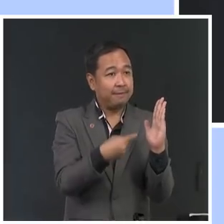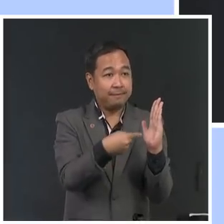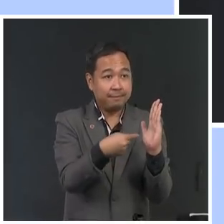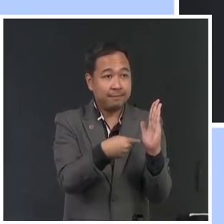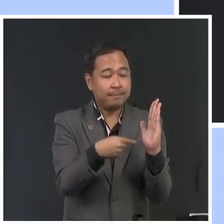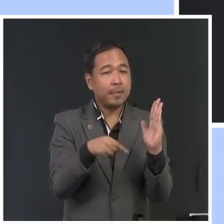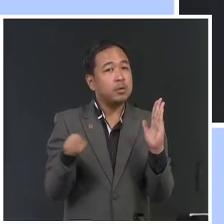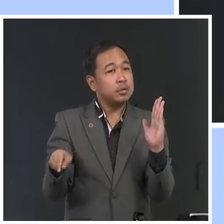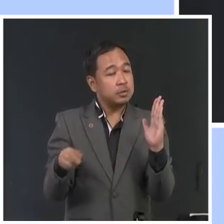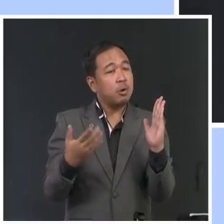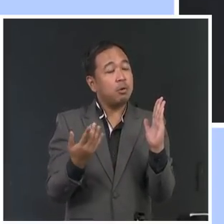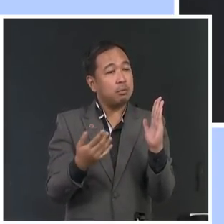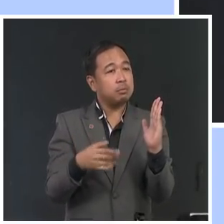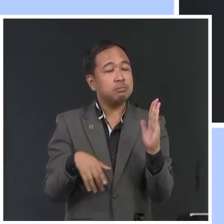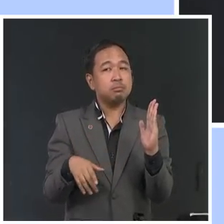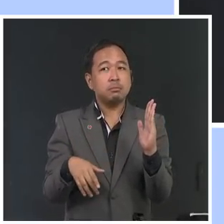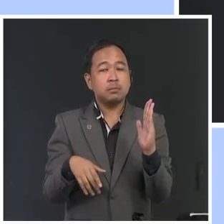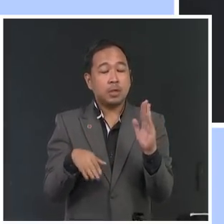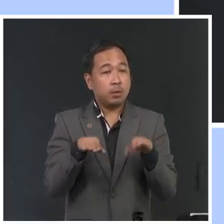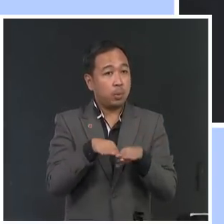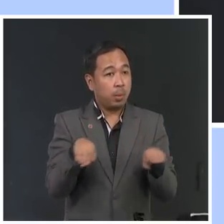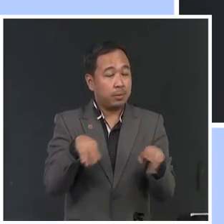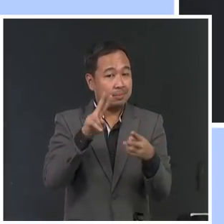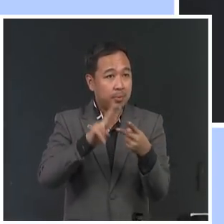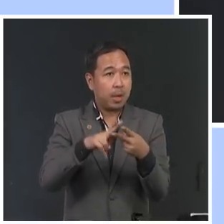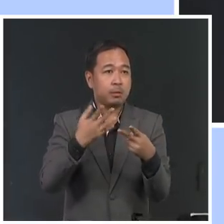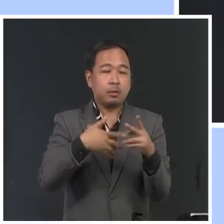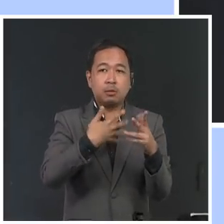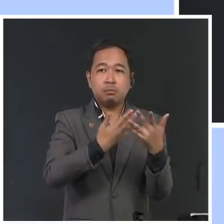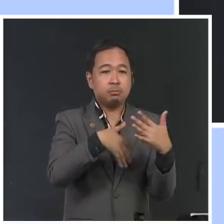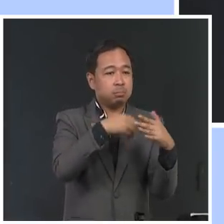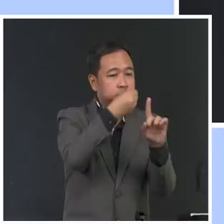Japan, he established and adopted sign language bylaw in Tottori Prefecture.